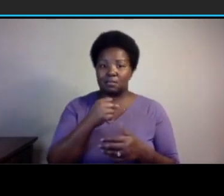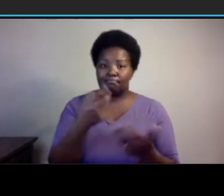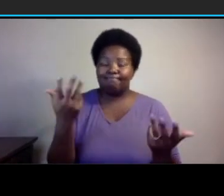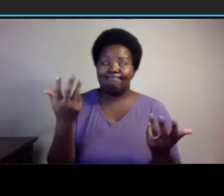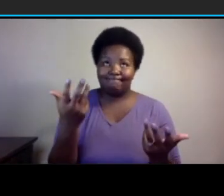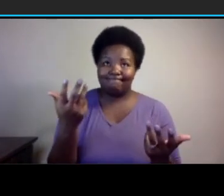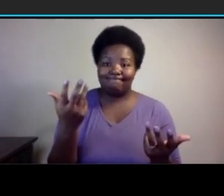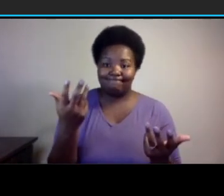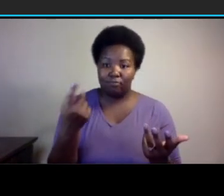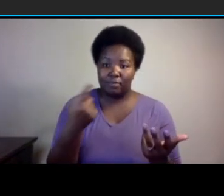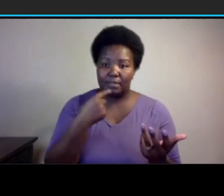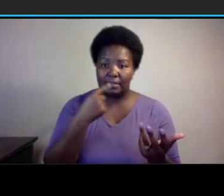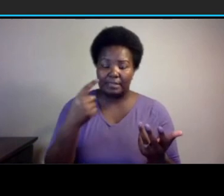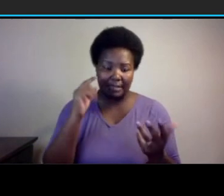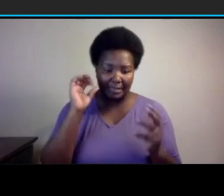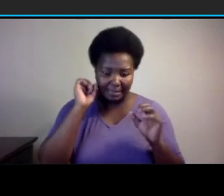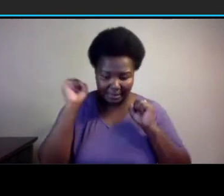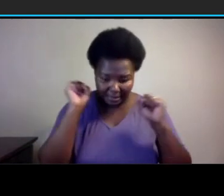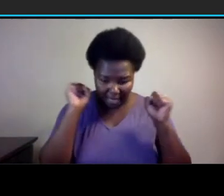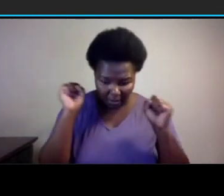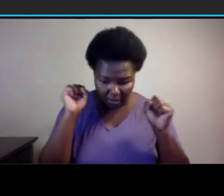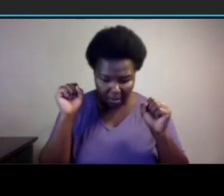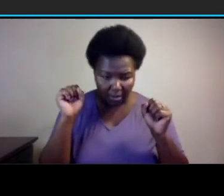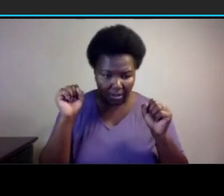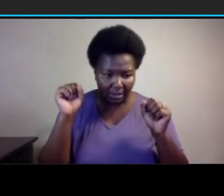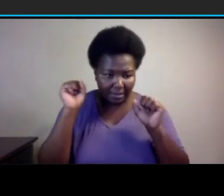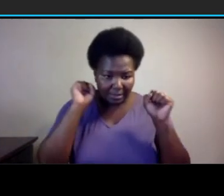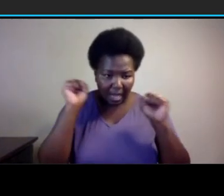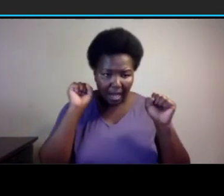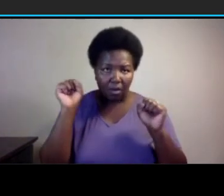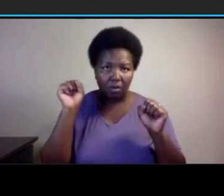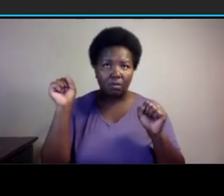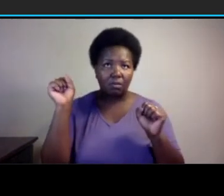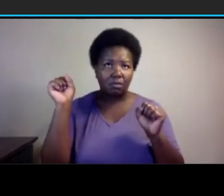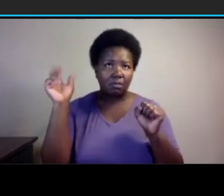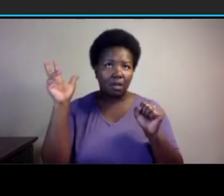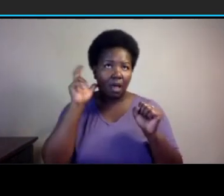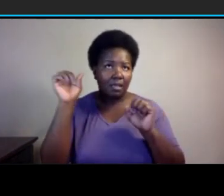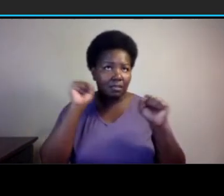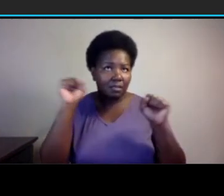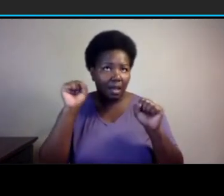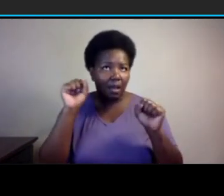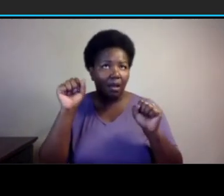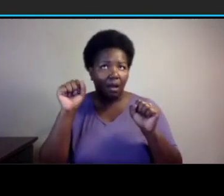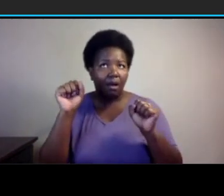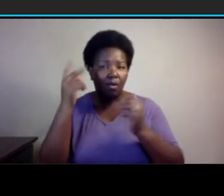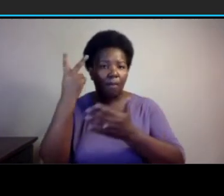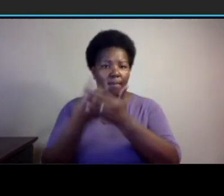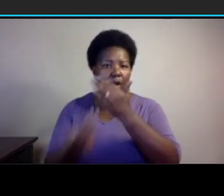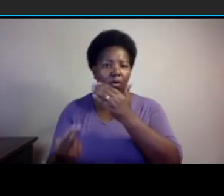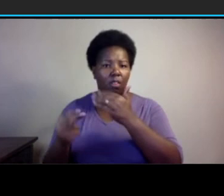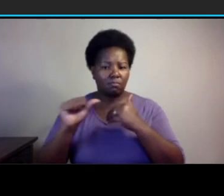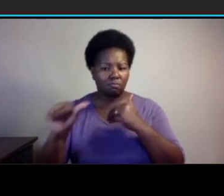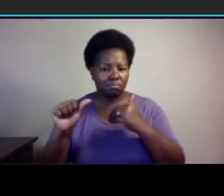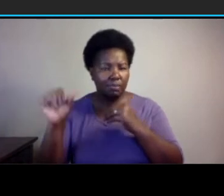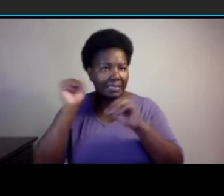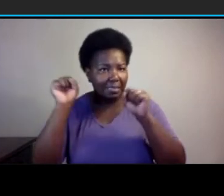the sound the the chirping sounds that is a combination of that that provides um help for uh